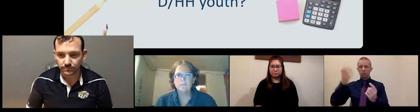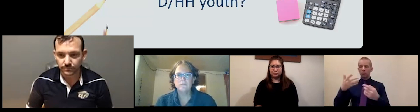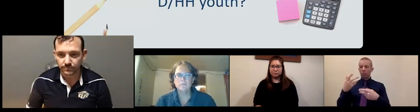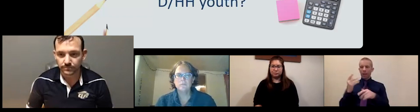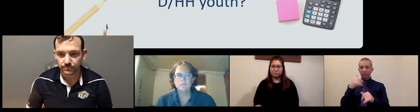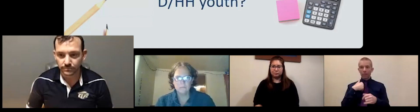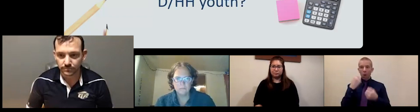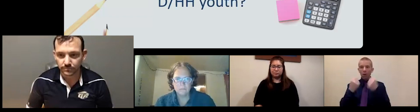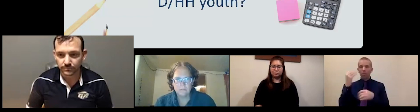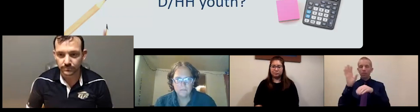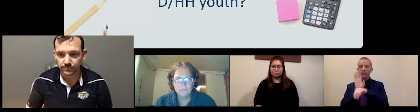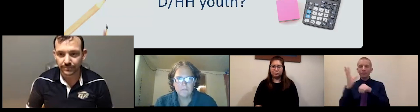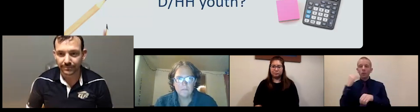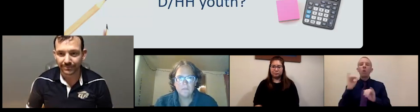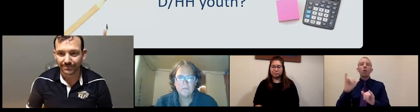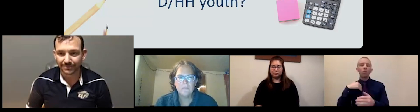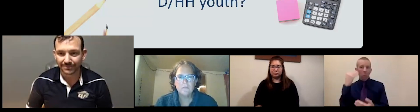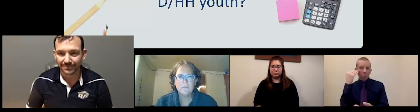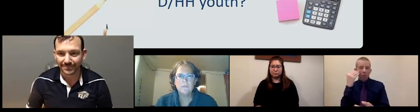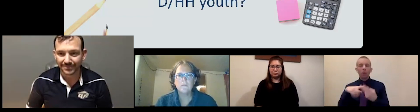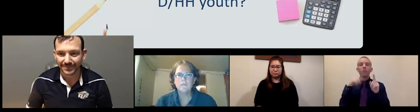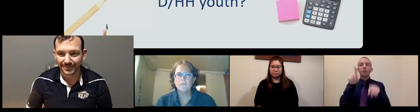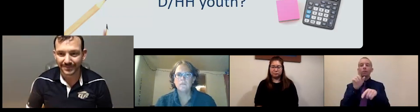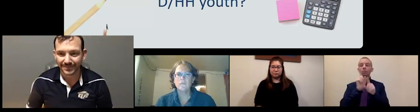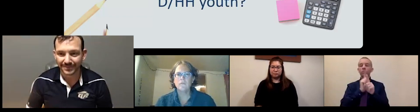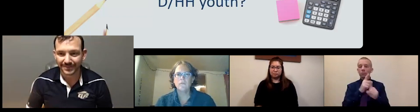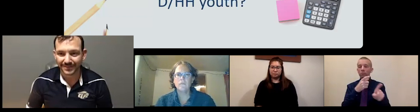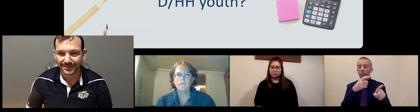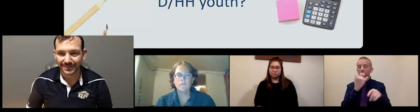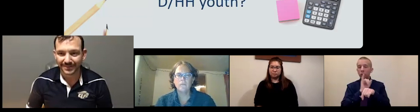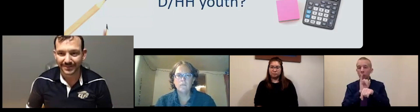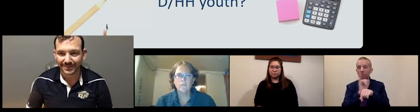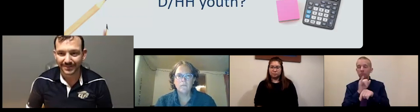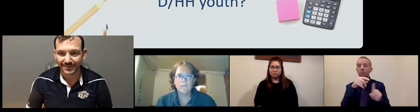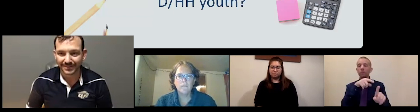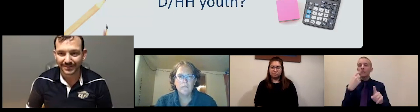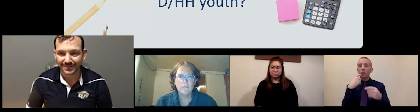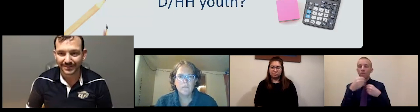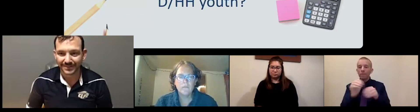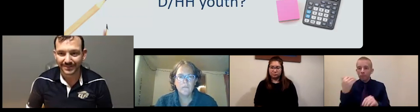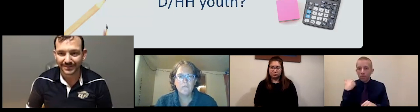Like me with my car business hands-on experience, and my internship at a dentist’s office.